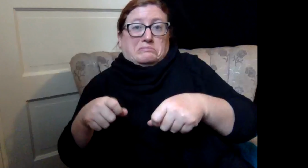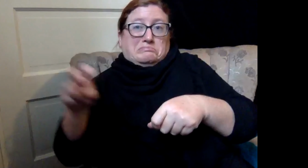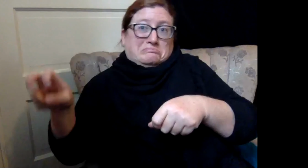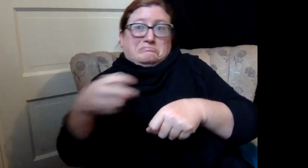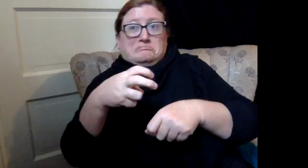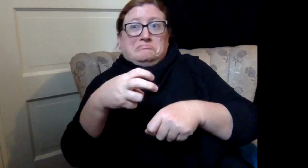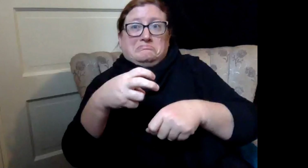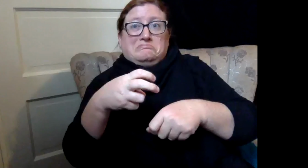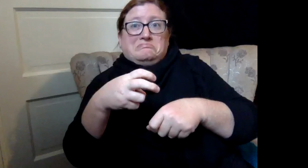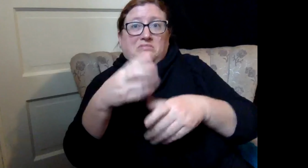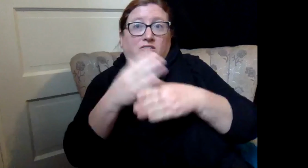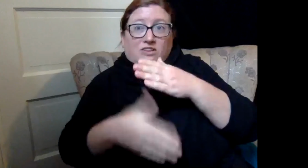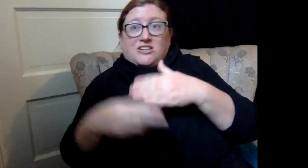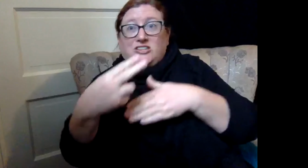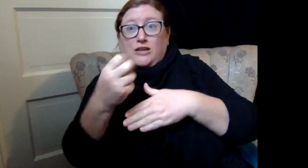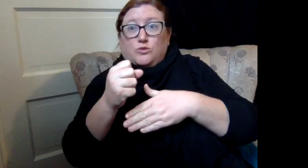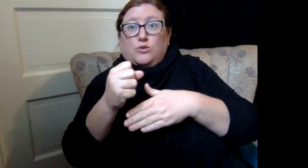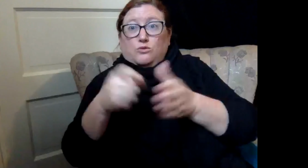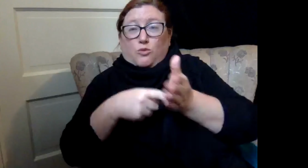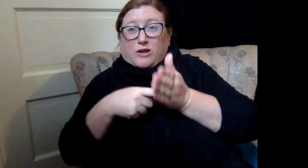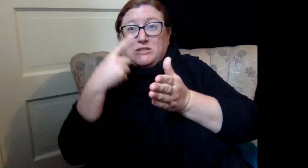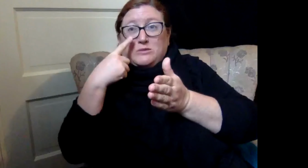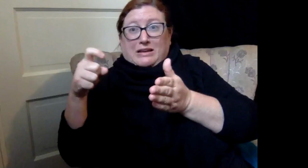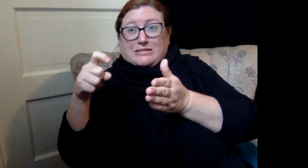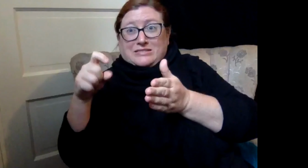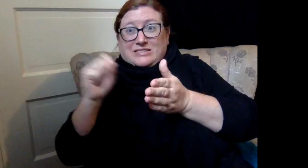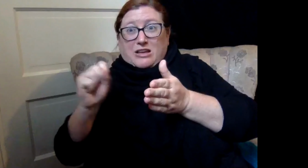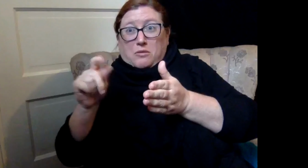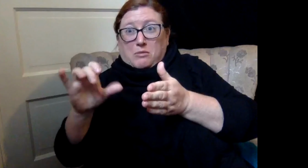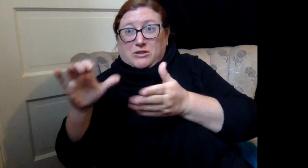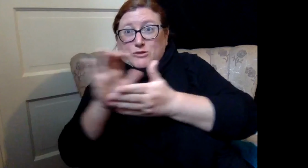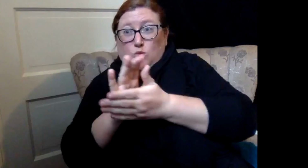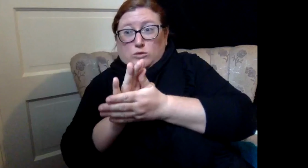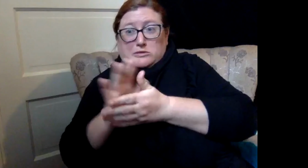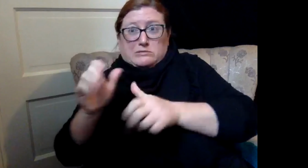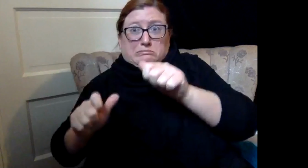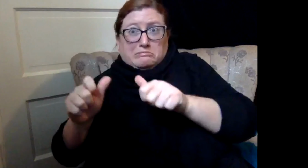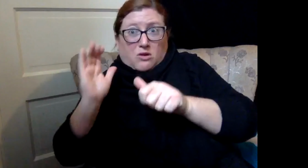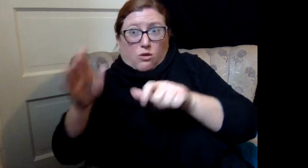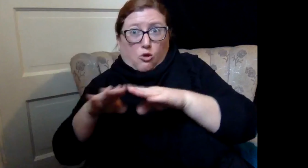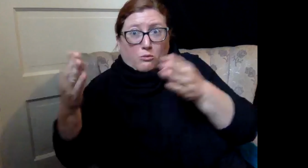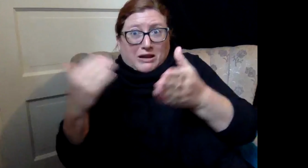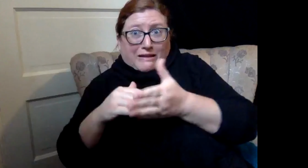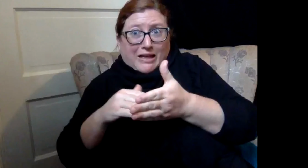are sending a lot of juniors and seniors who would qualify for running start into community kol i